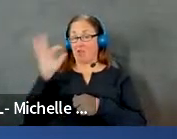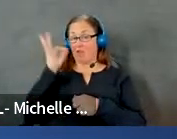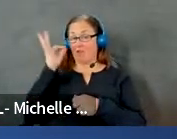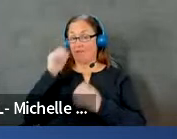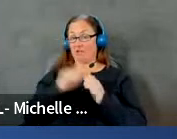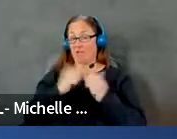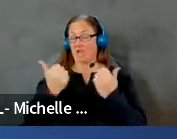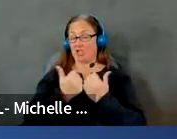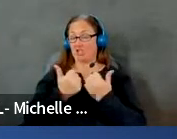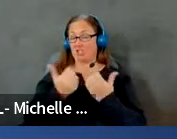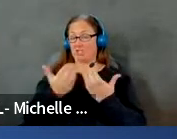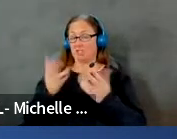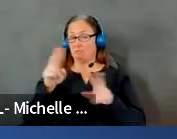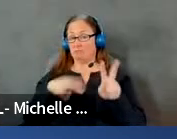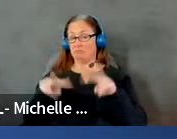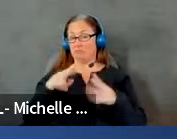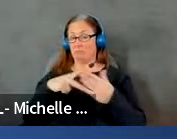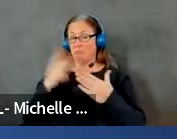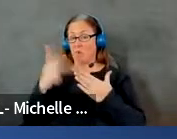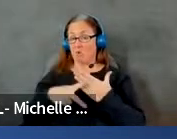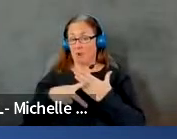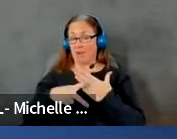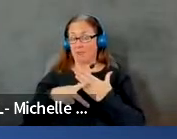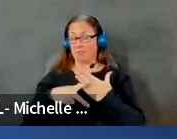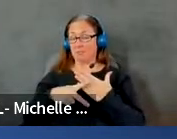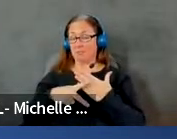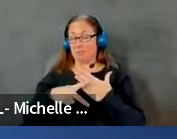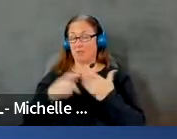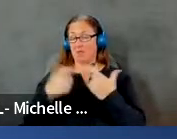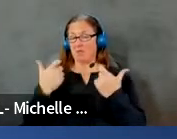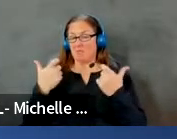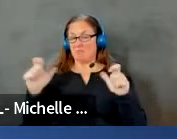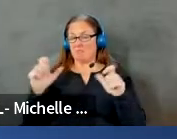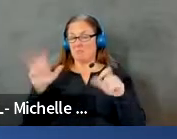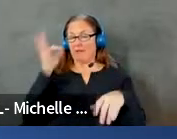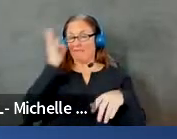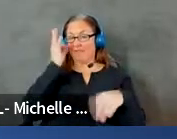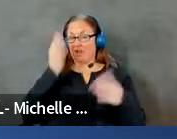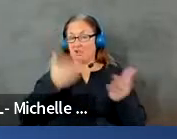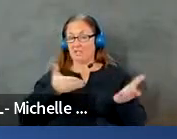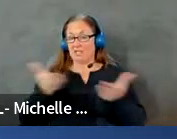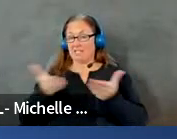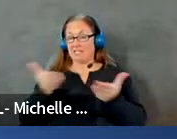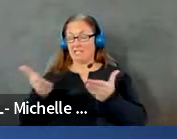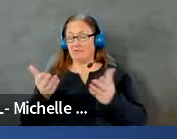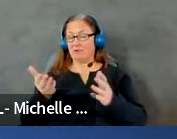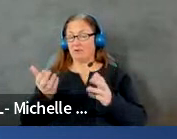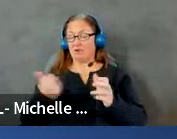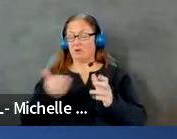administers programs that are largely federal, delivered through its own healthcare delivery